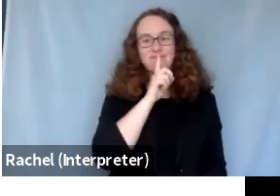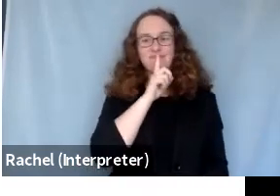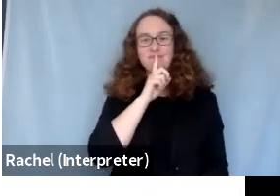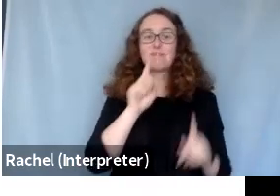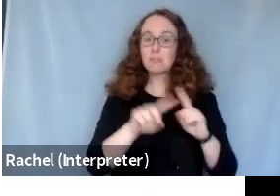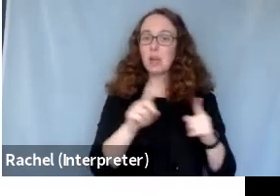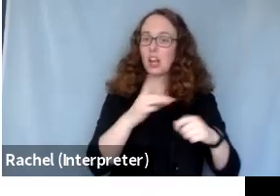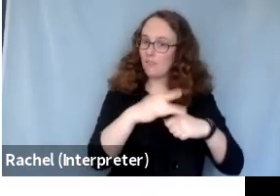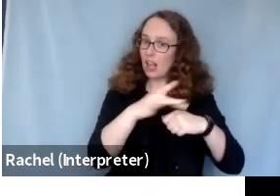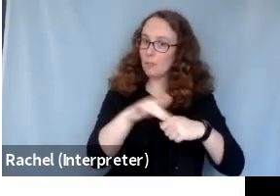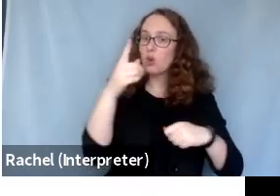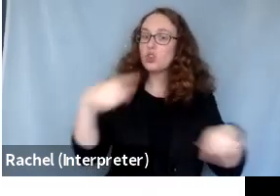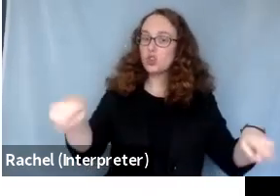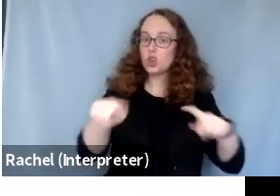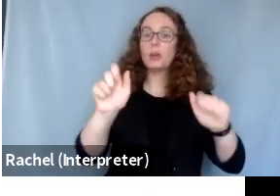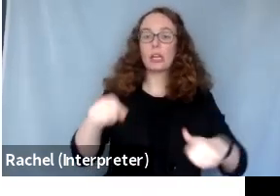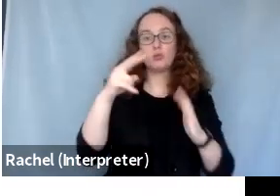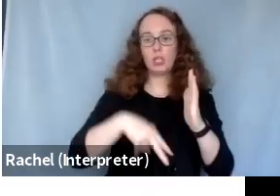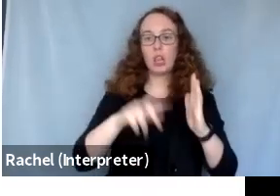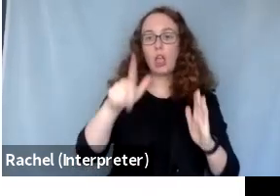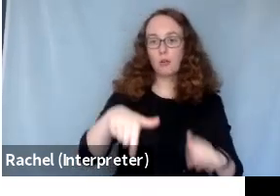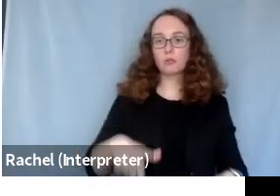line, but I do want to hit on a few different